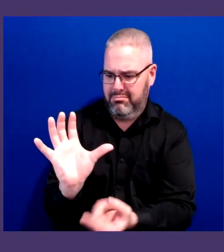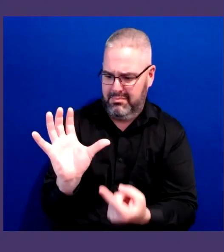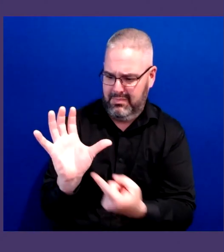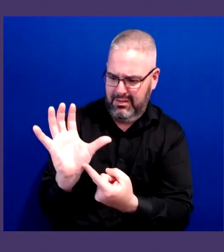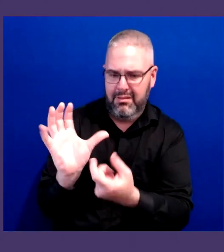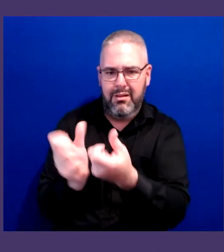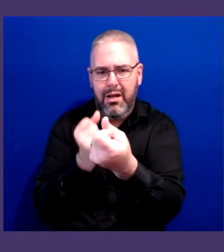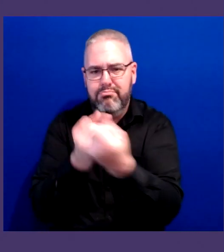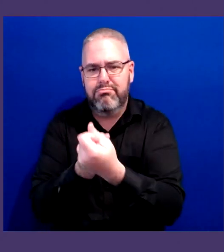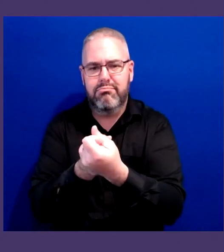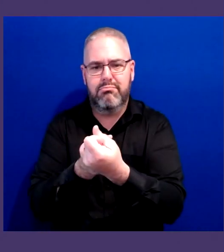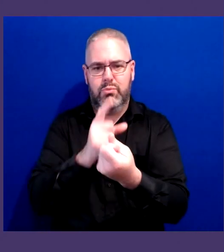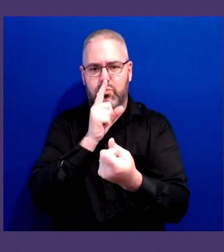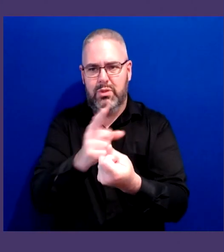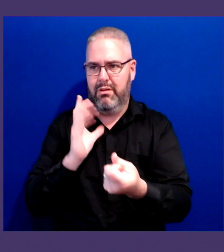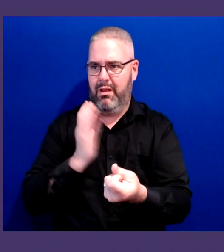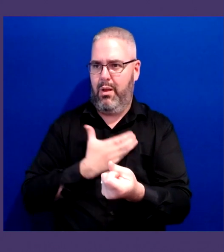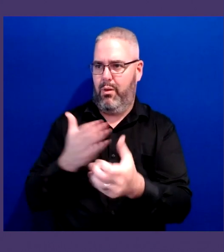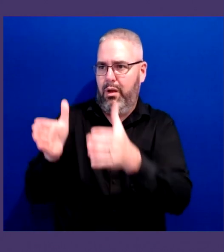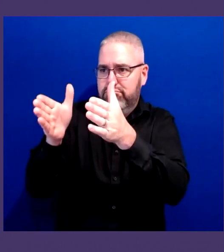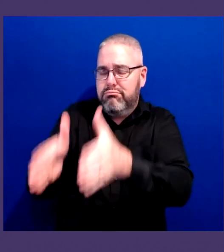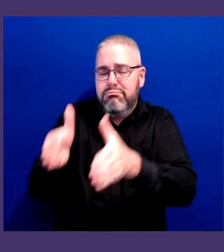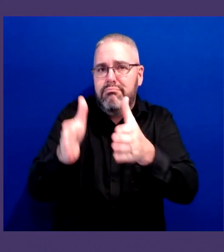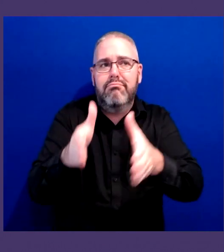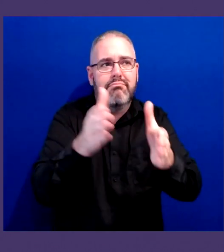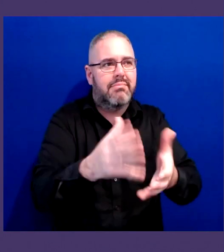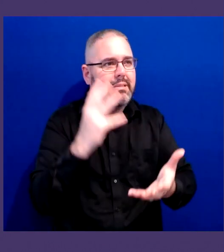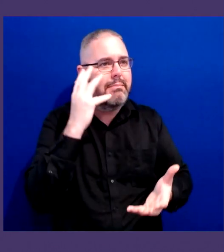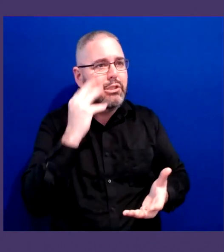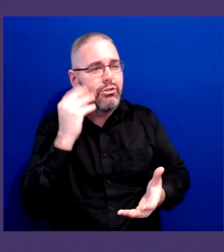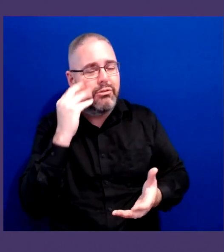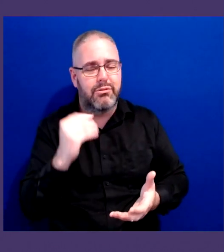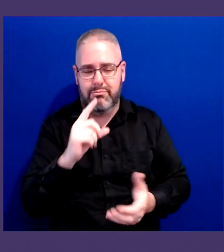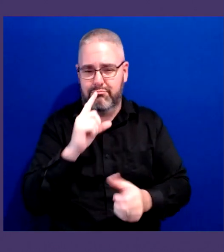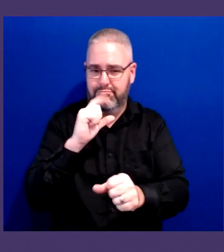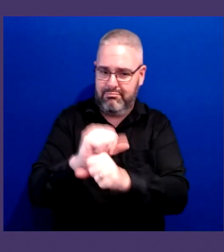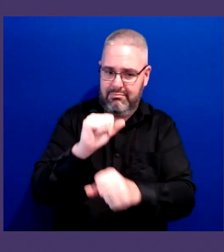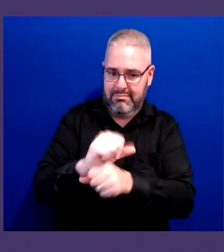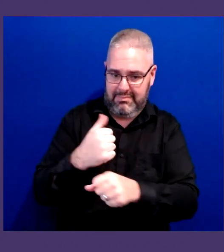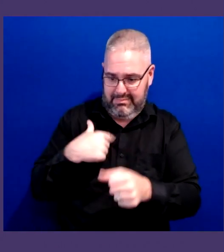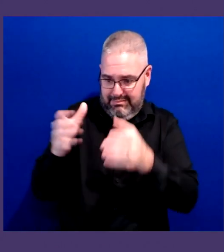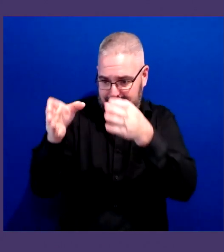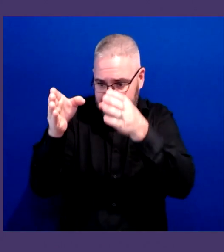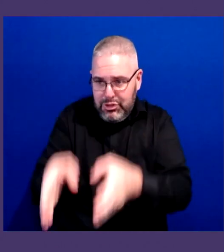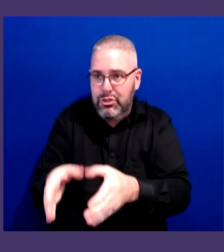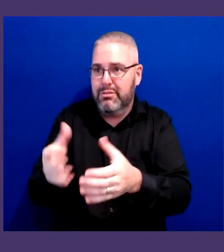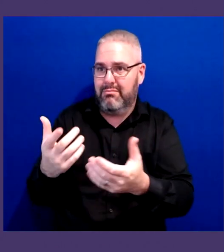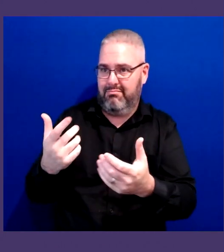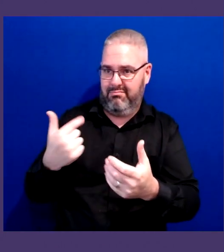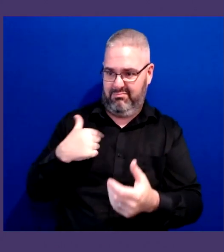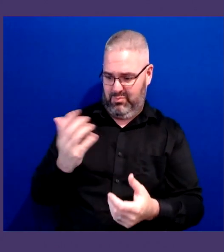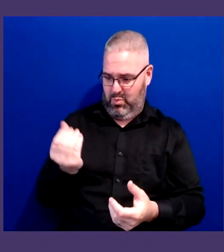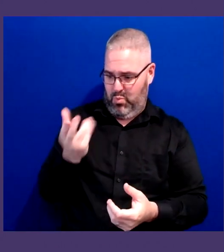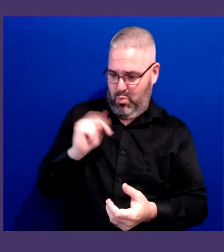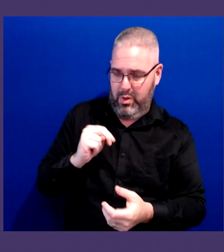of our individual experiences, as literally individual people with different impairments whose experience with disability